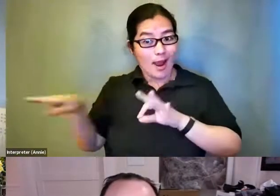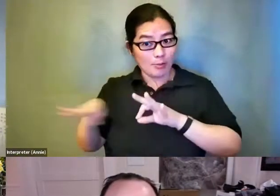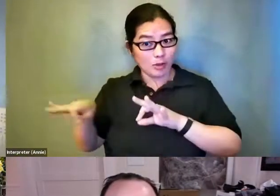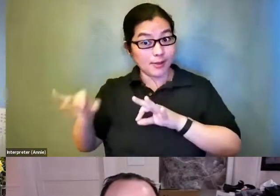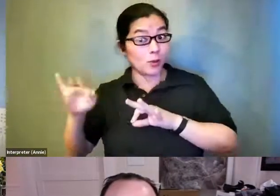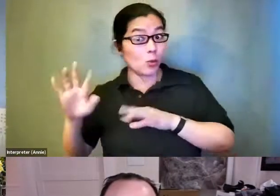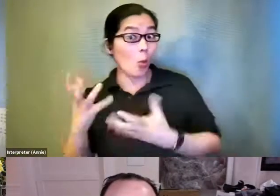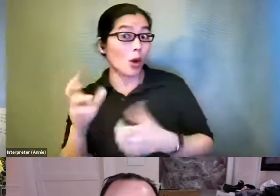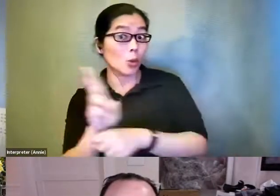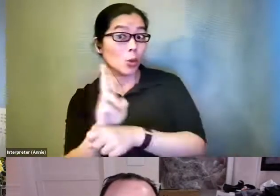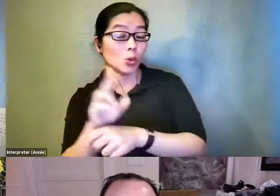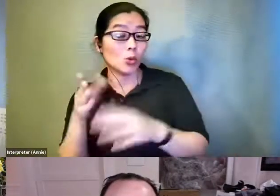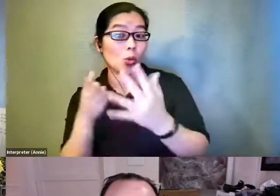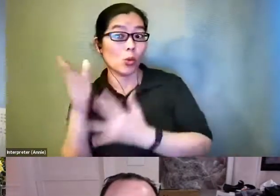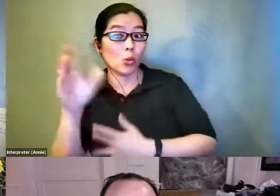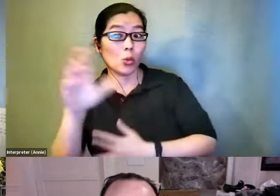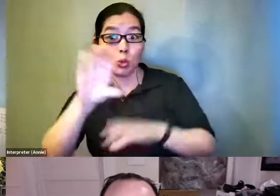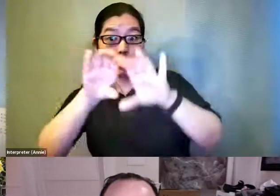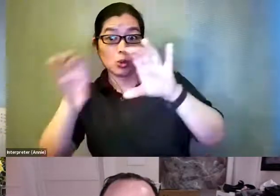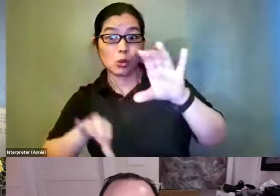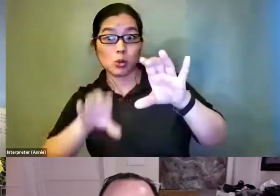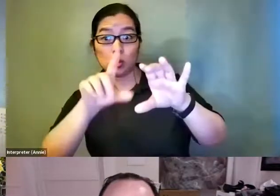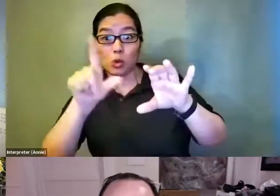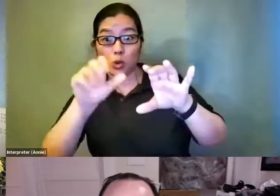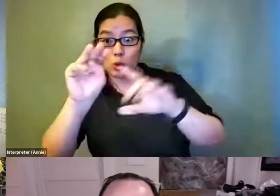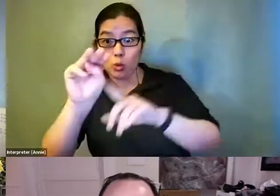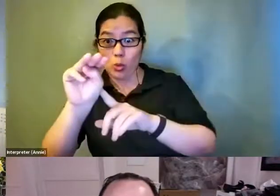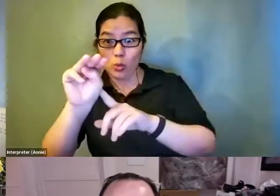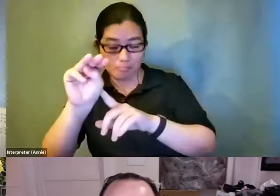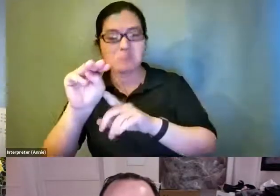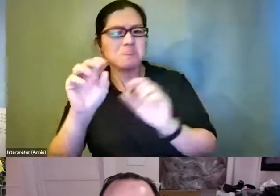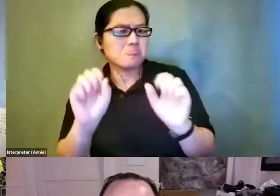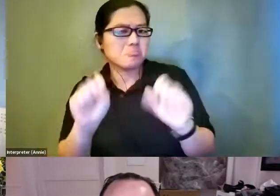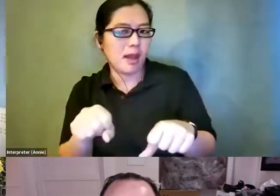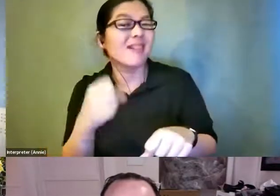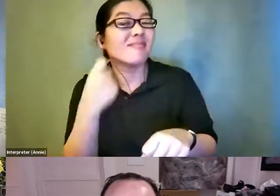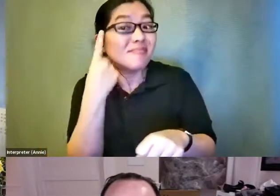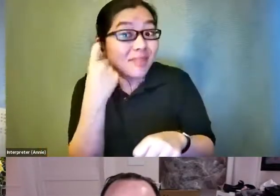great. We know sometimes people like to personalize them, make them a little bigger. If you